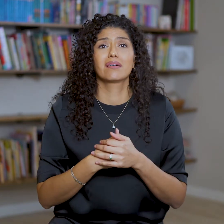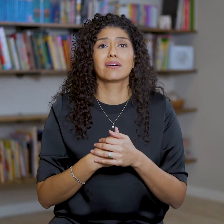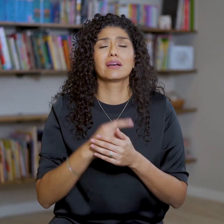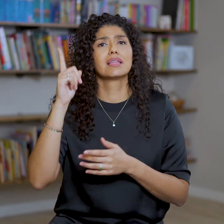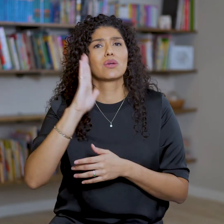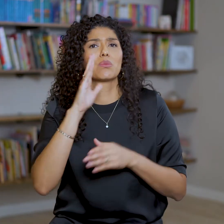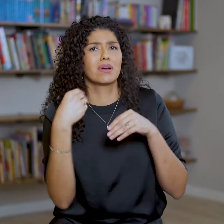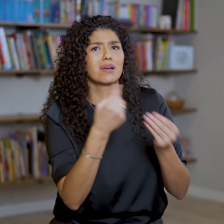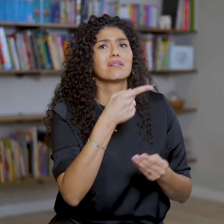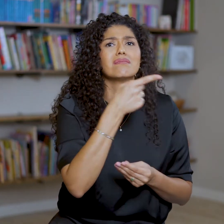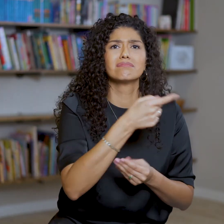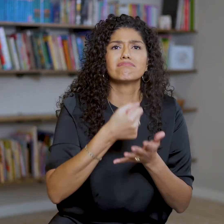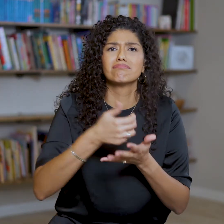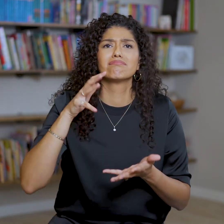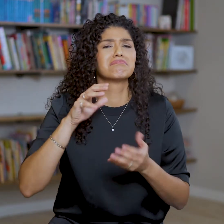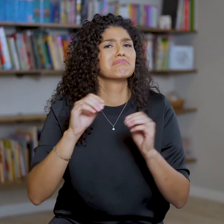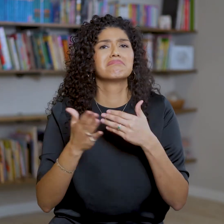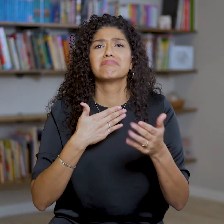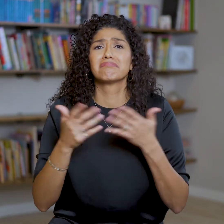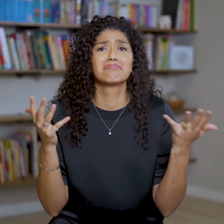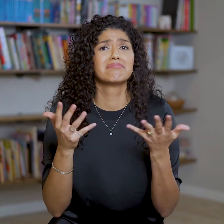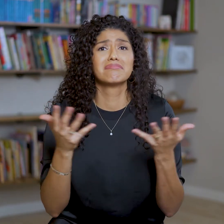He’ll give him riches regardless